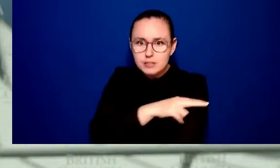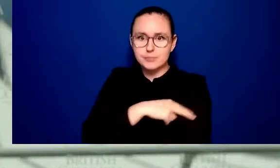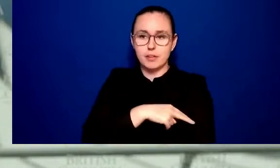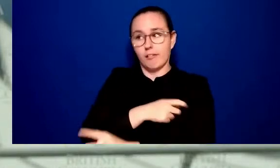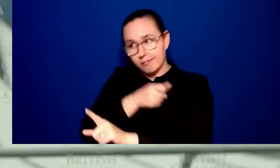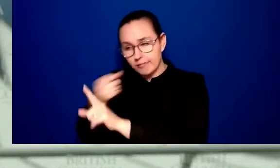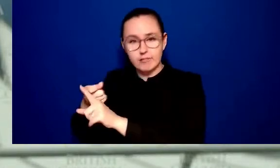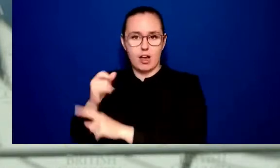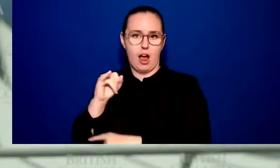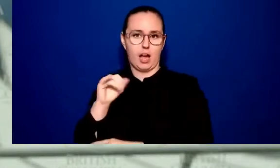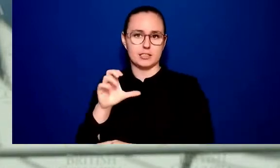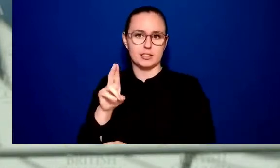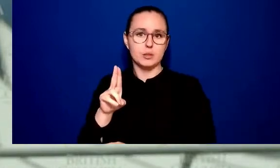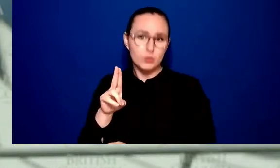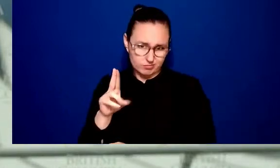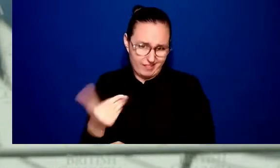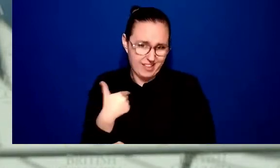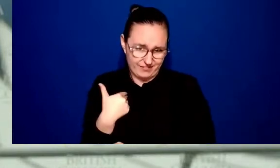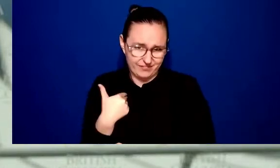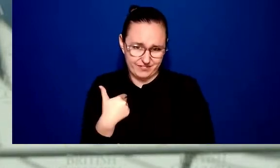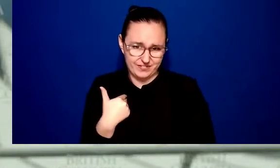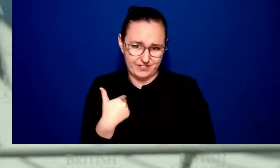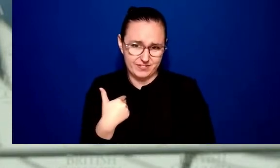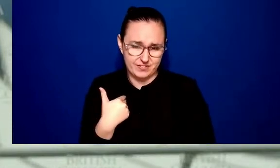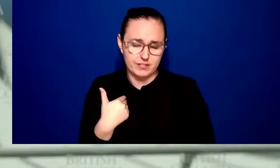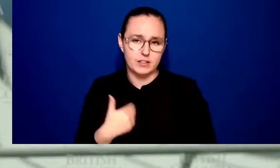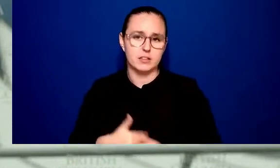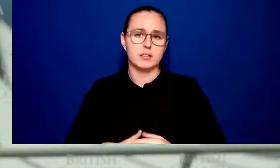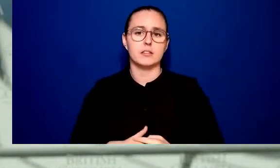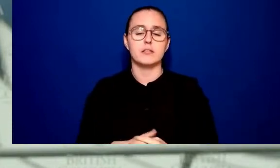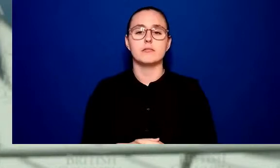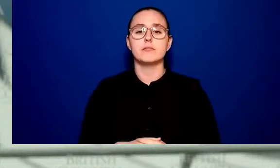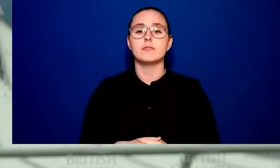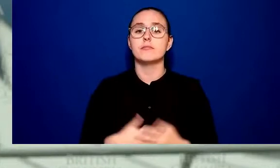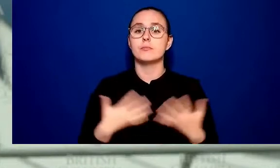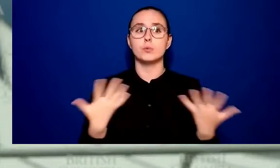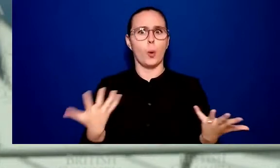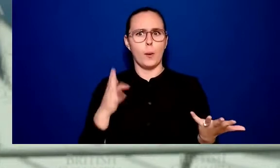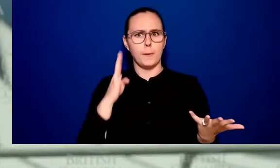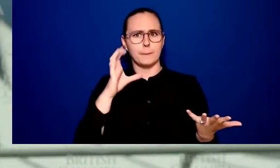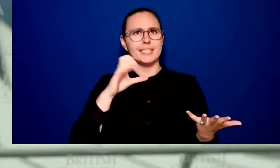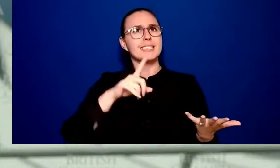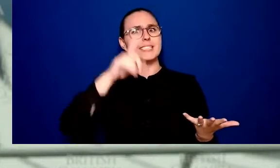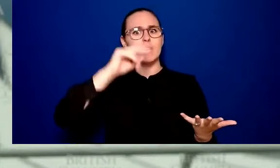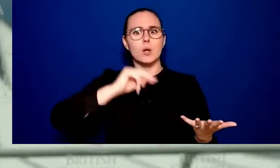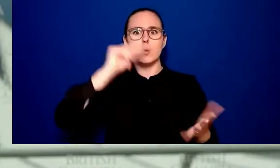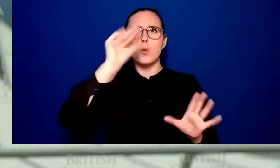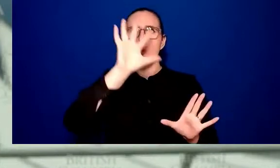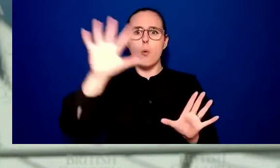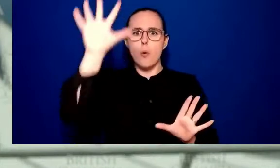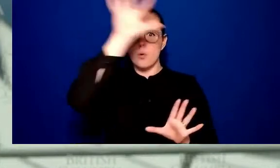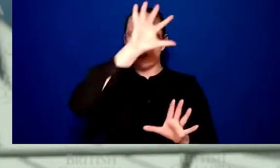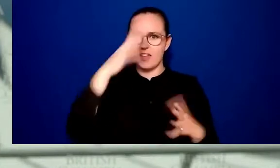situation we are currently facing in PCs North. We have been closely monitoring the